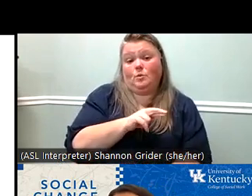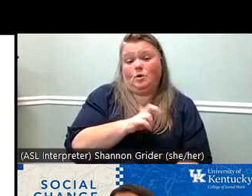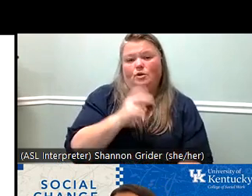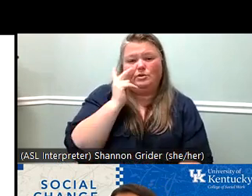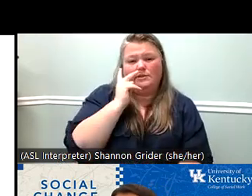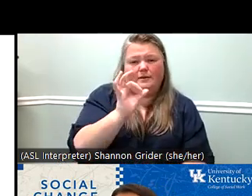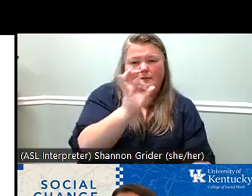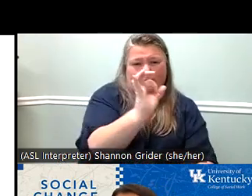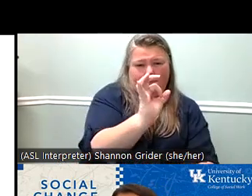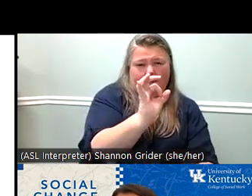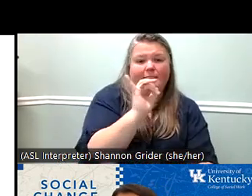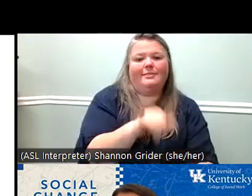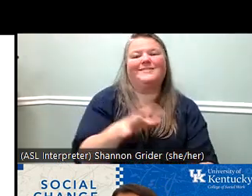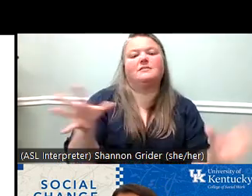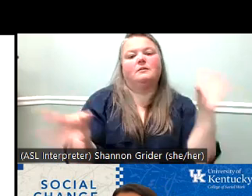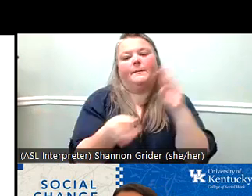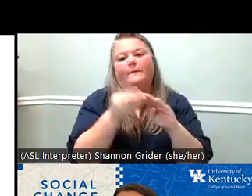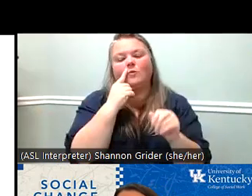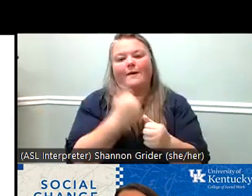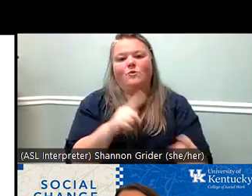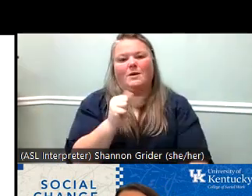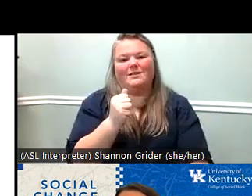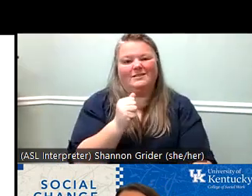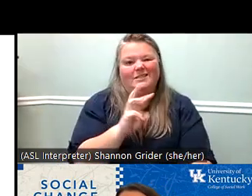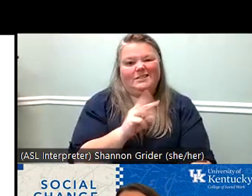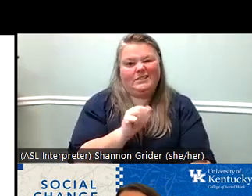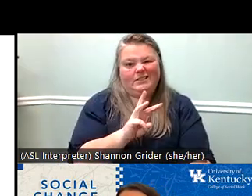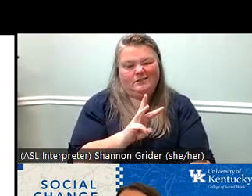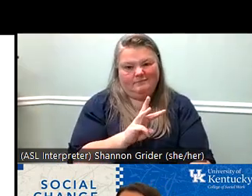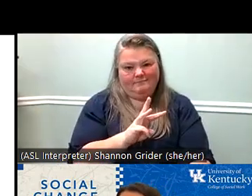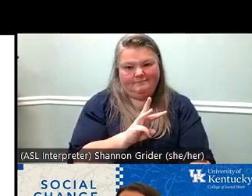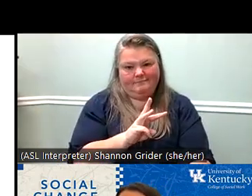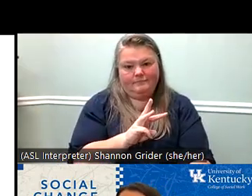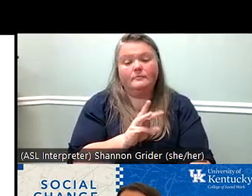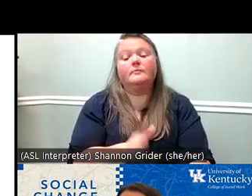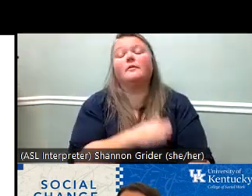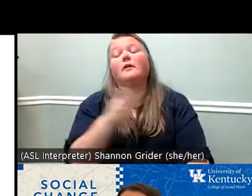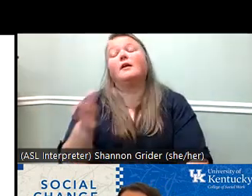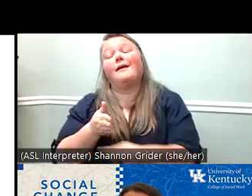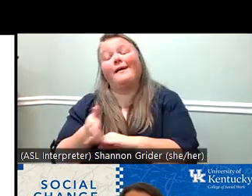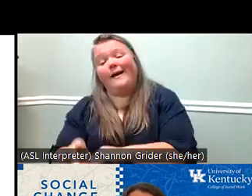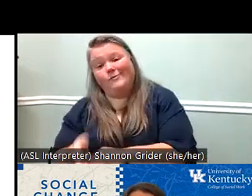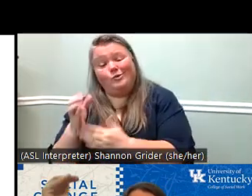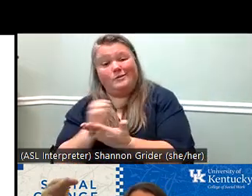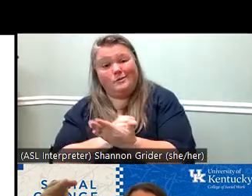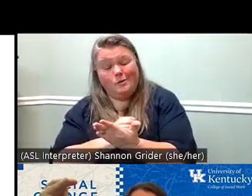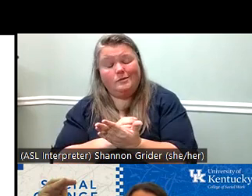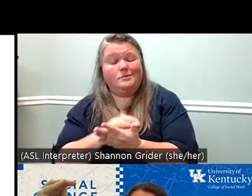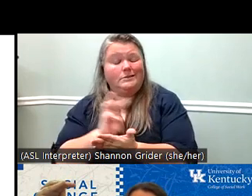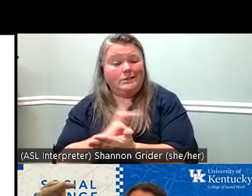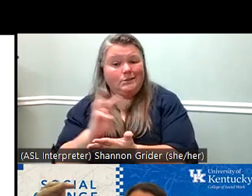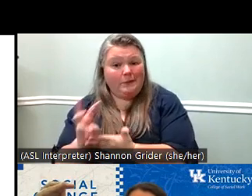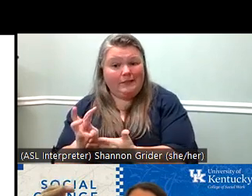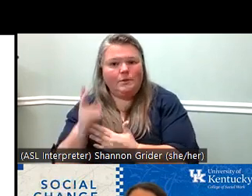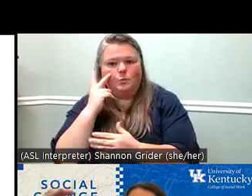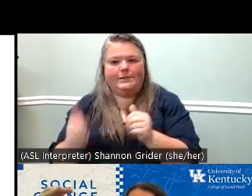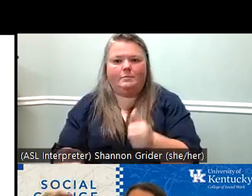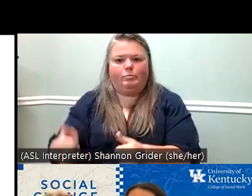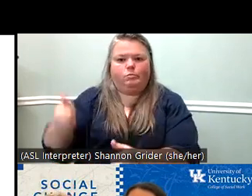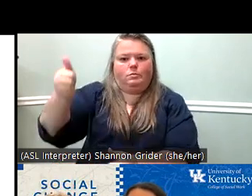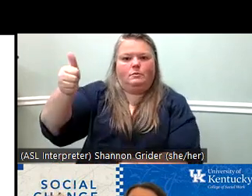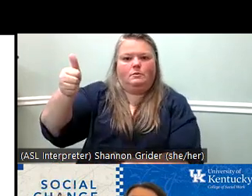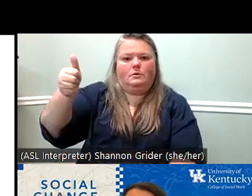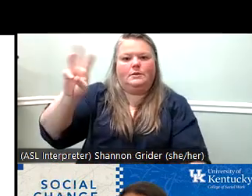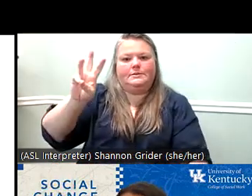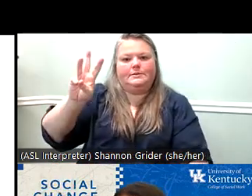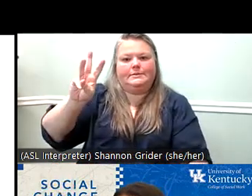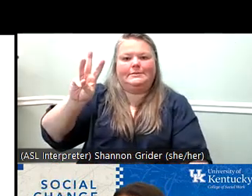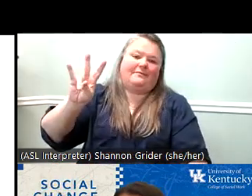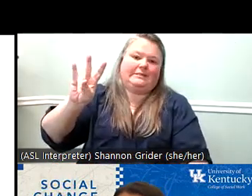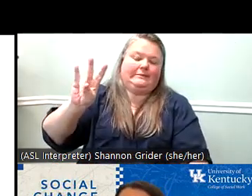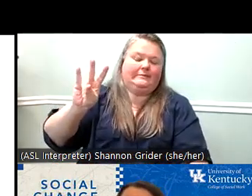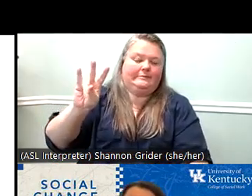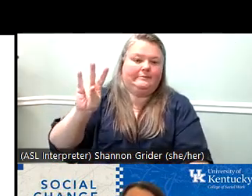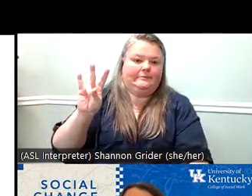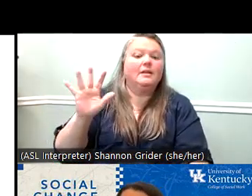ARE GOING IN THE RIGHT DIRECTION. HERE'S THE MHKQ RESULTS. SO FOR THIS ONE IN THIS GRAPH YOU WANT TO SEE AN INCREASE IN THE SCORE. SO IN THE PRE-SURVEY SCORE YOU